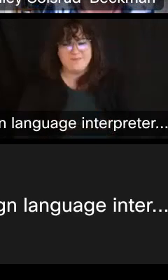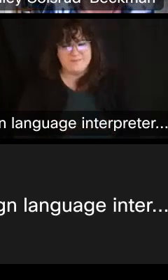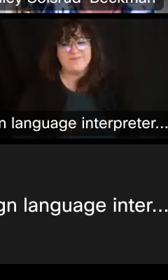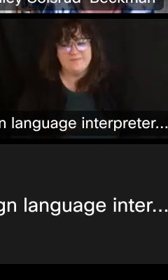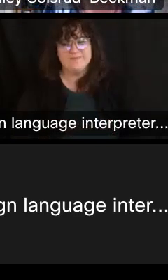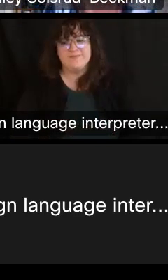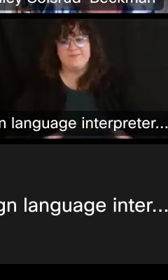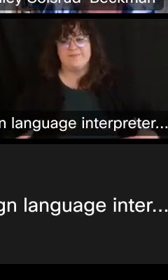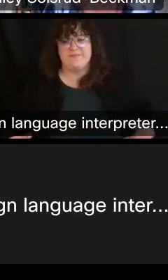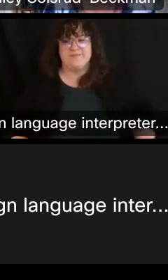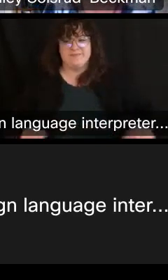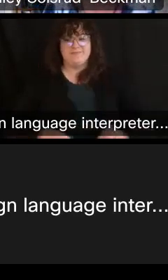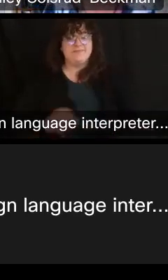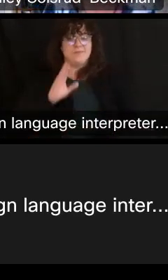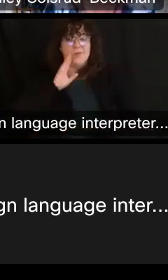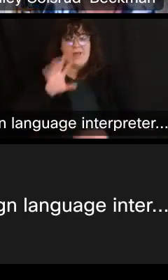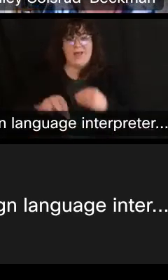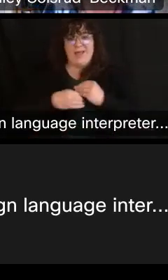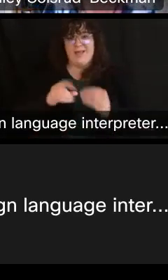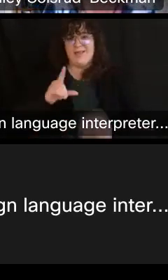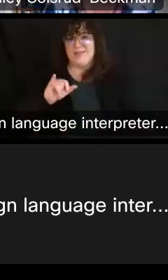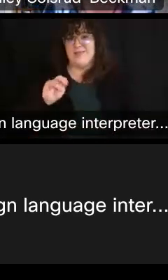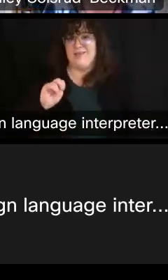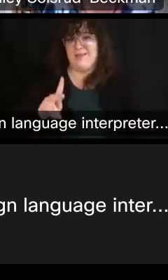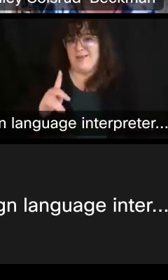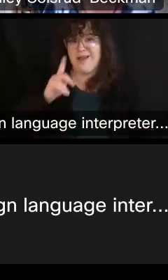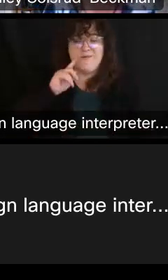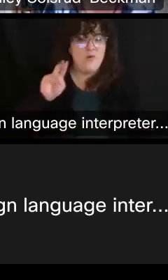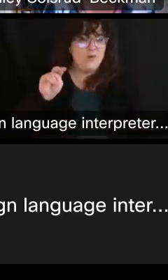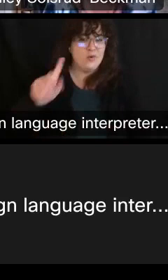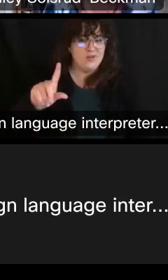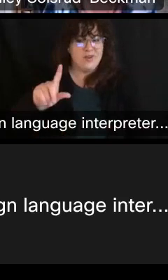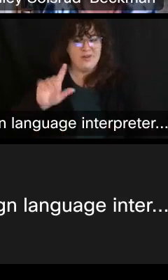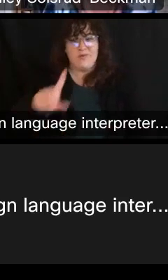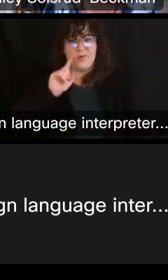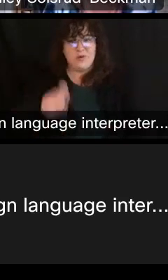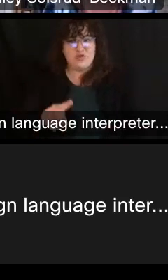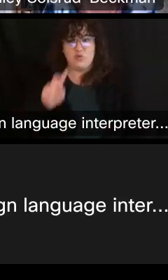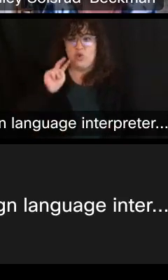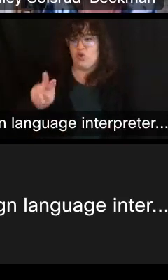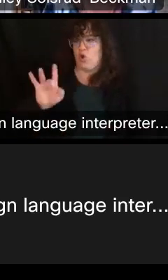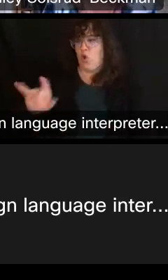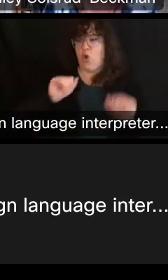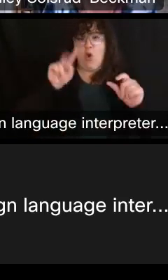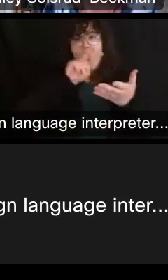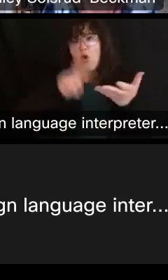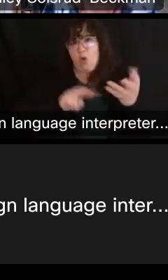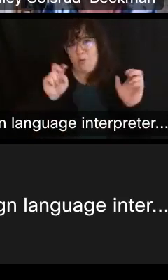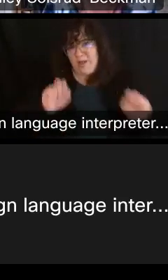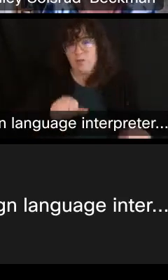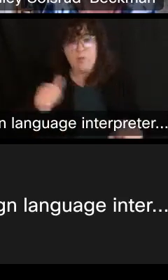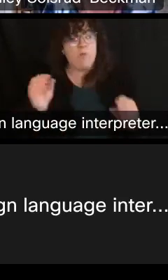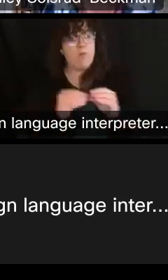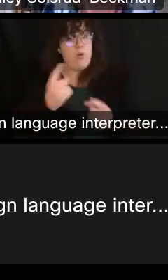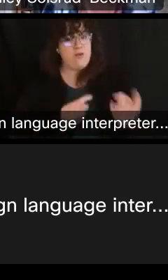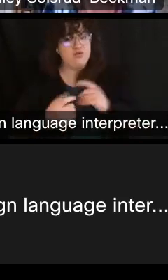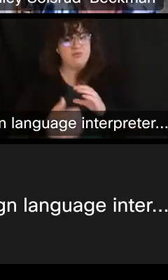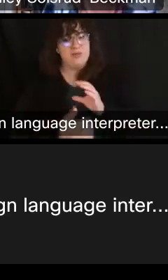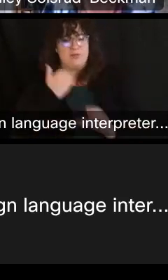question and then if you have further questions about that policy you can email our child safety